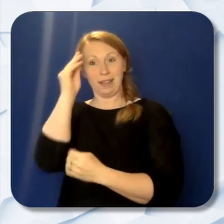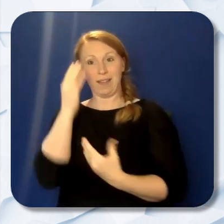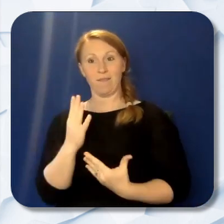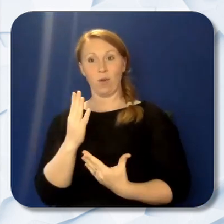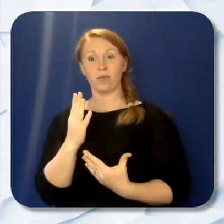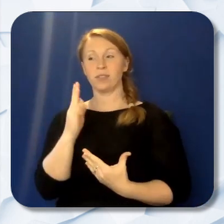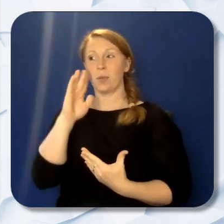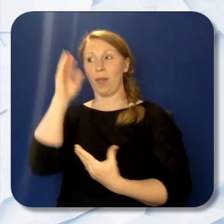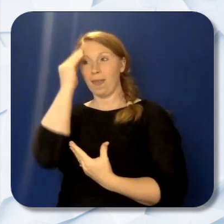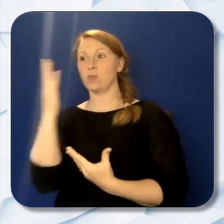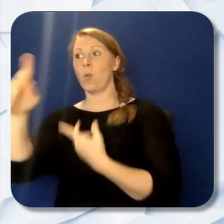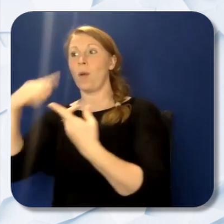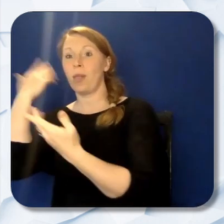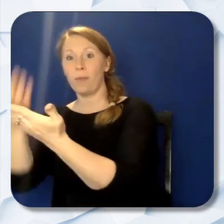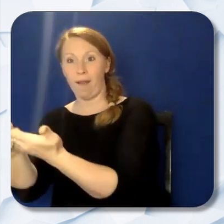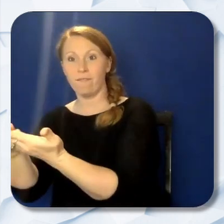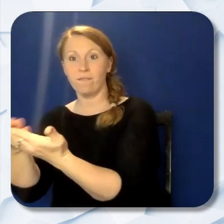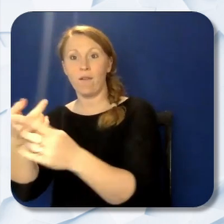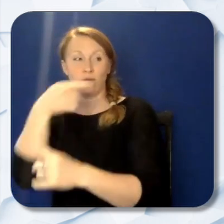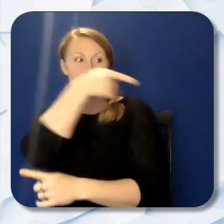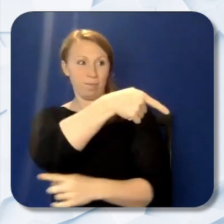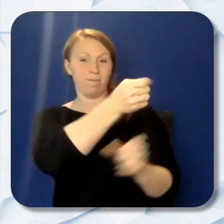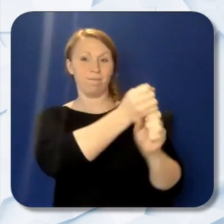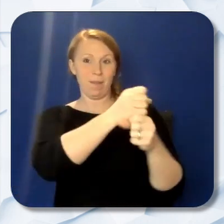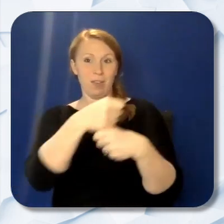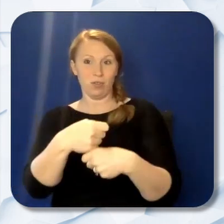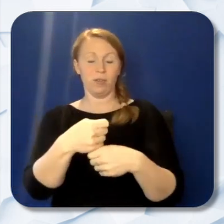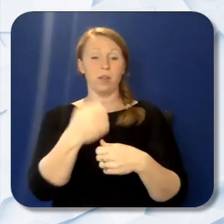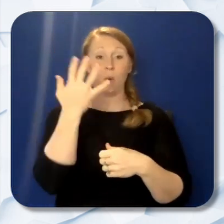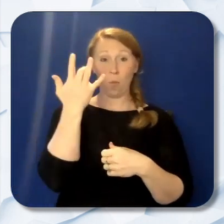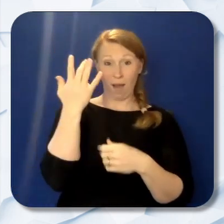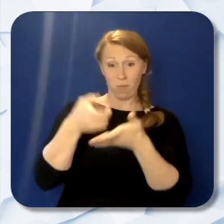um directly from that manufacturer. The reason that it takes about two to four weeks